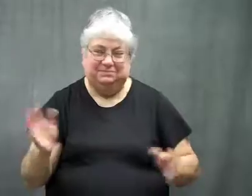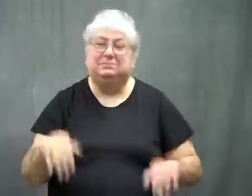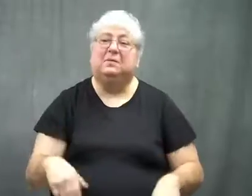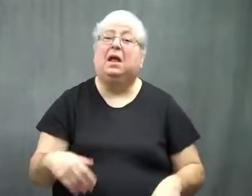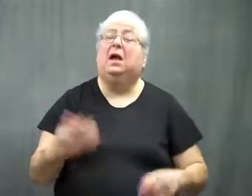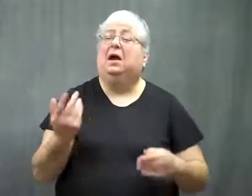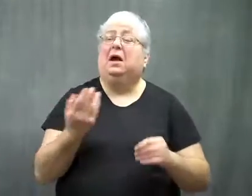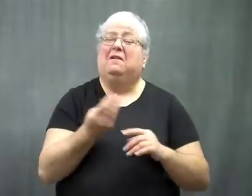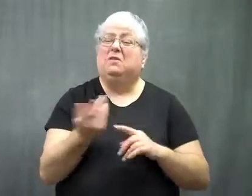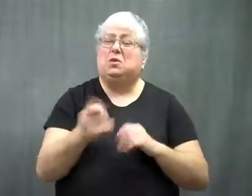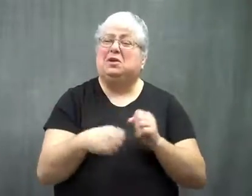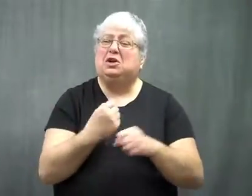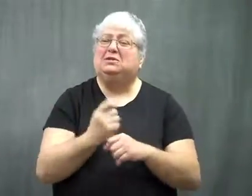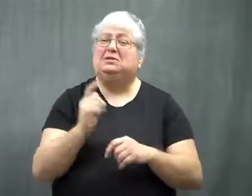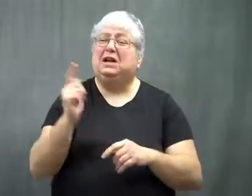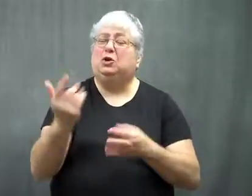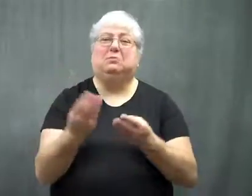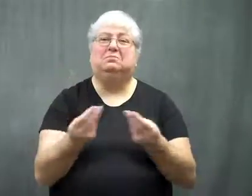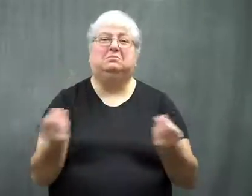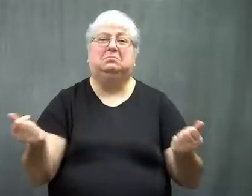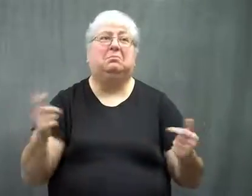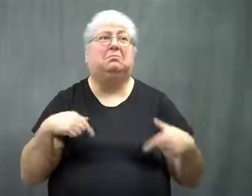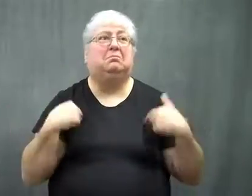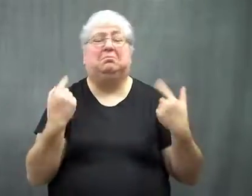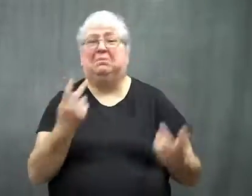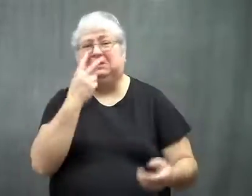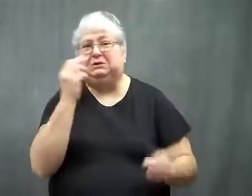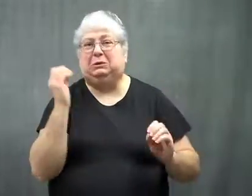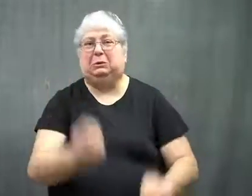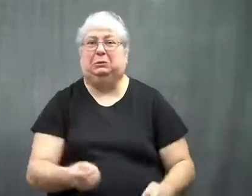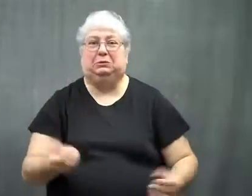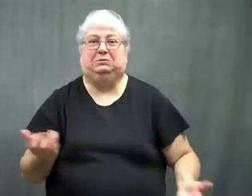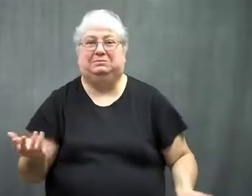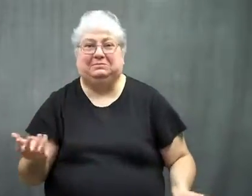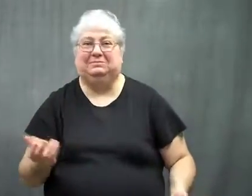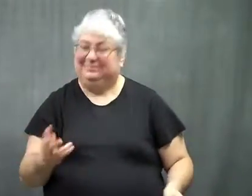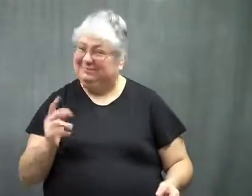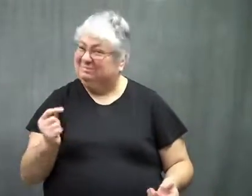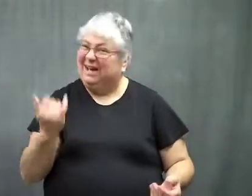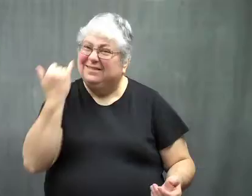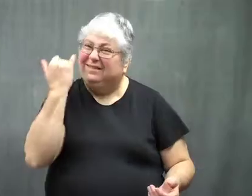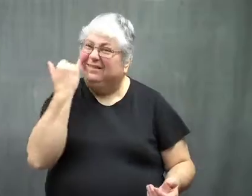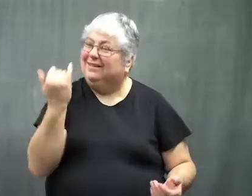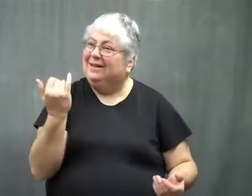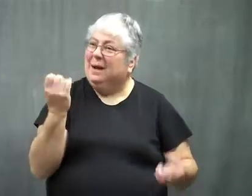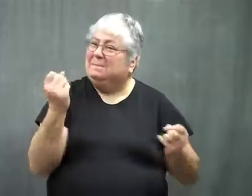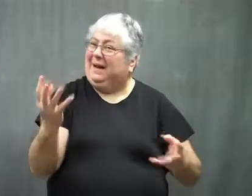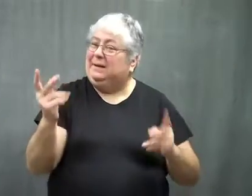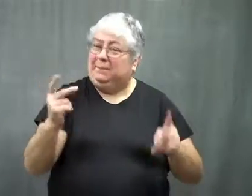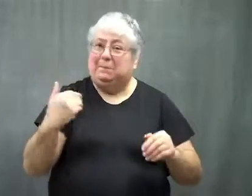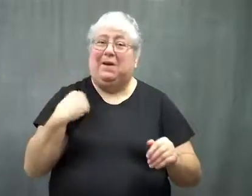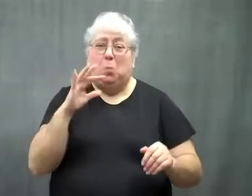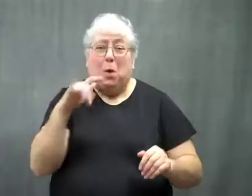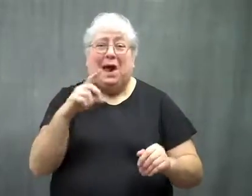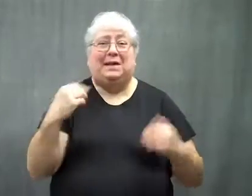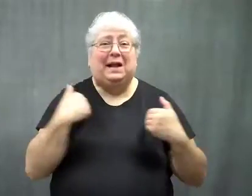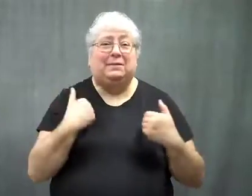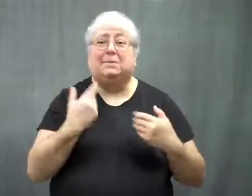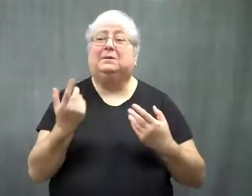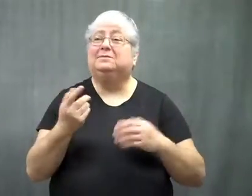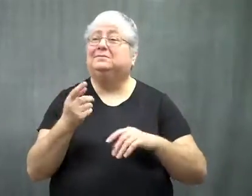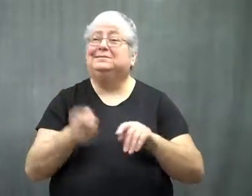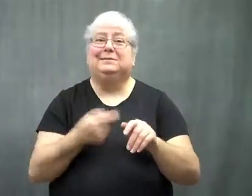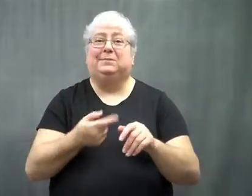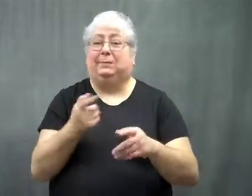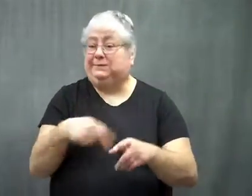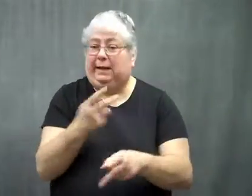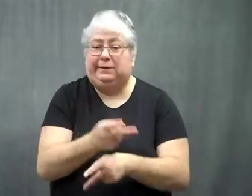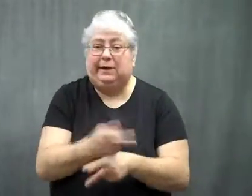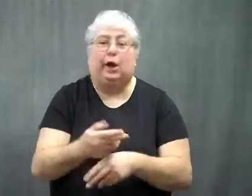After a few years, we didn't see it anymore, and haven't seen it since.